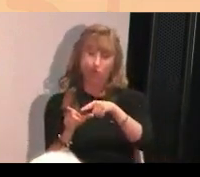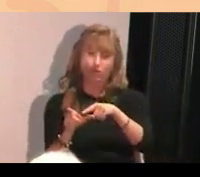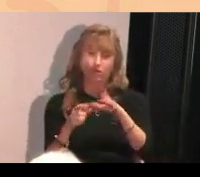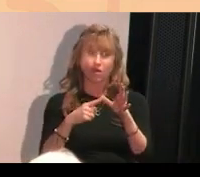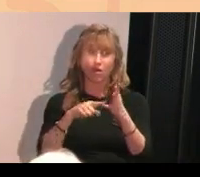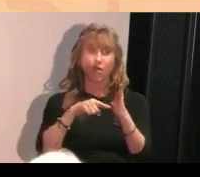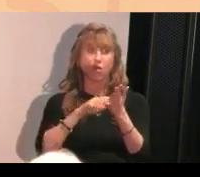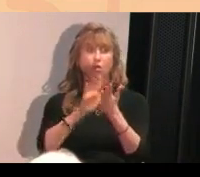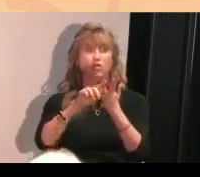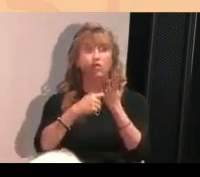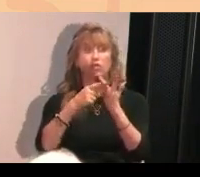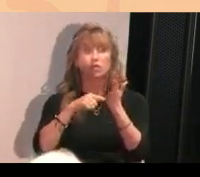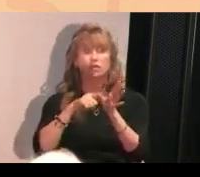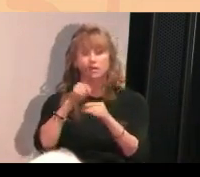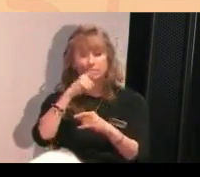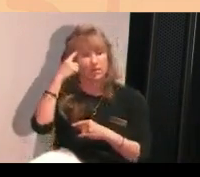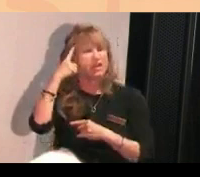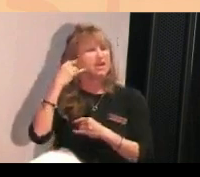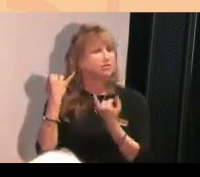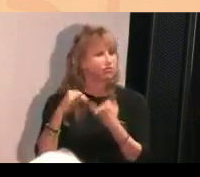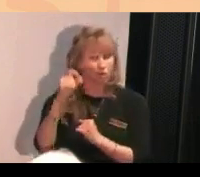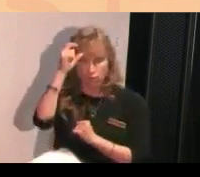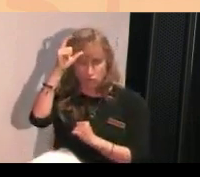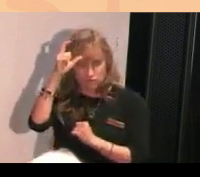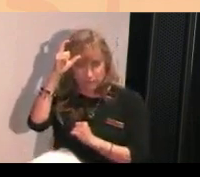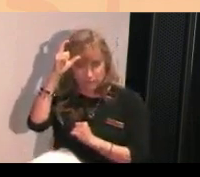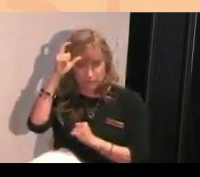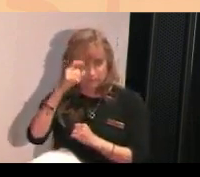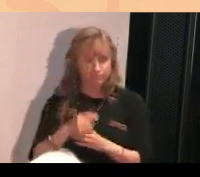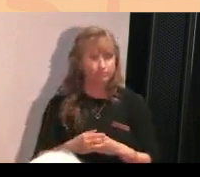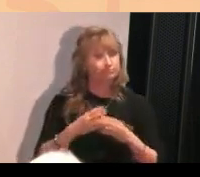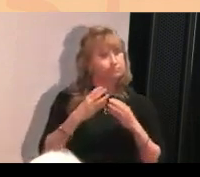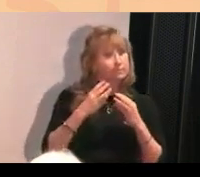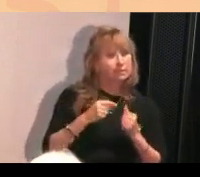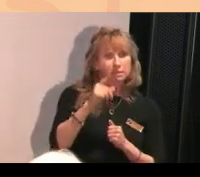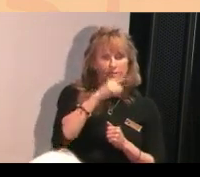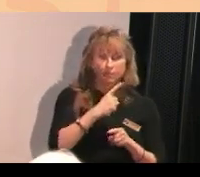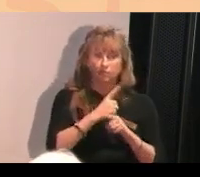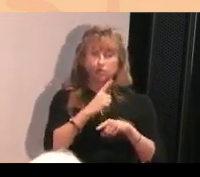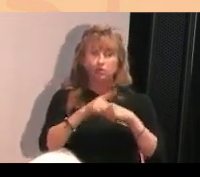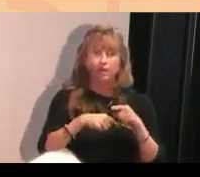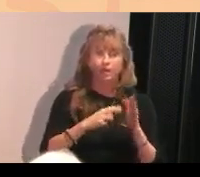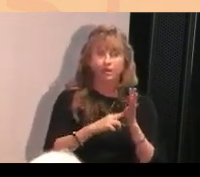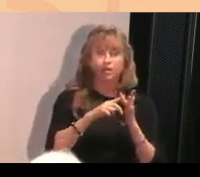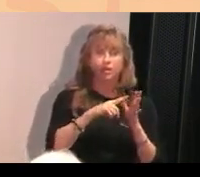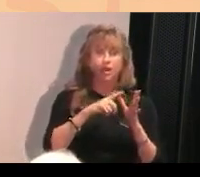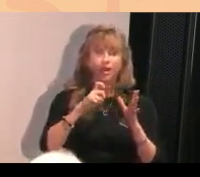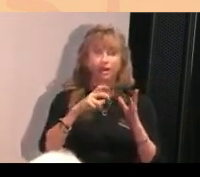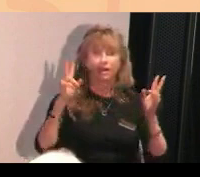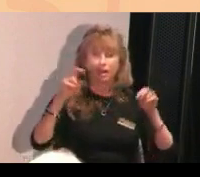some forums discussed the challenges around a NIACA policing culture between First Nations